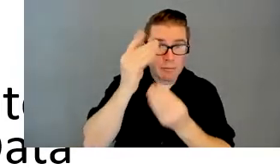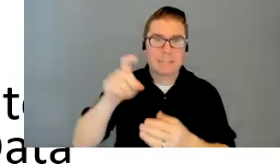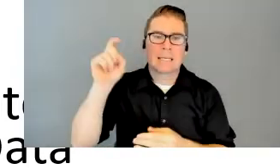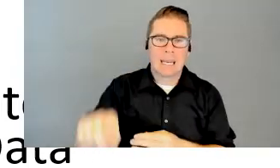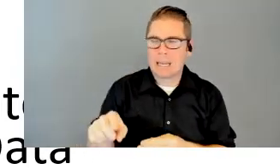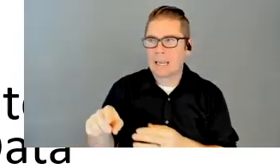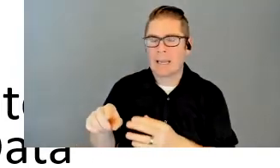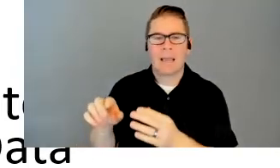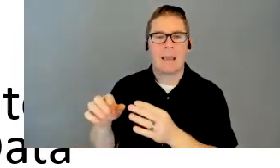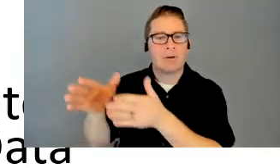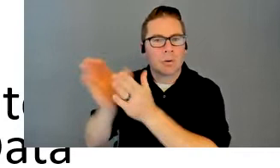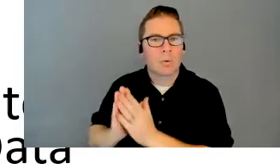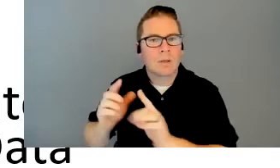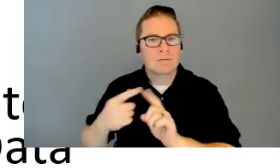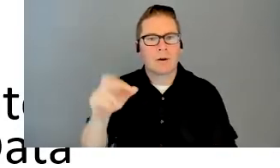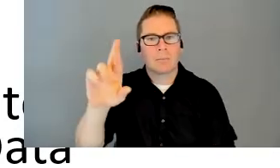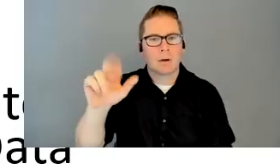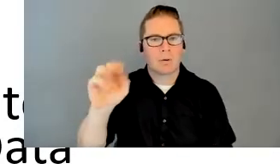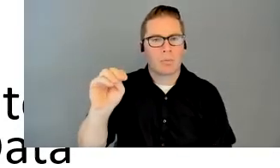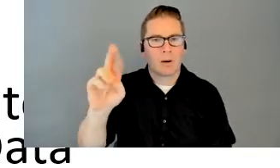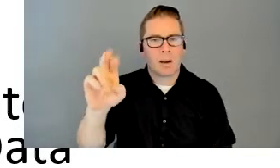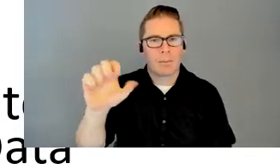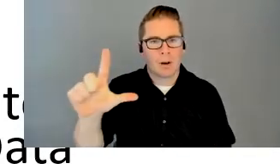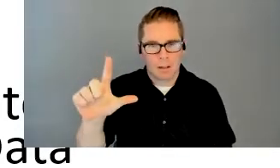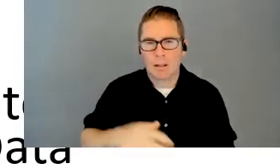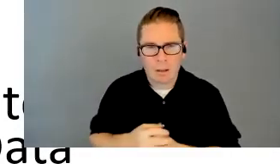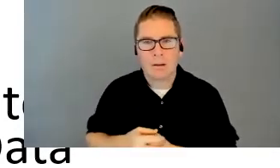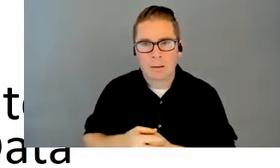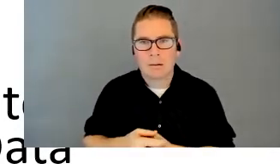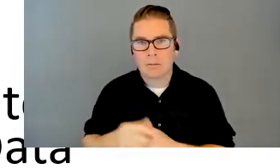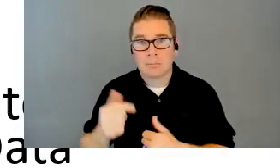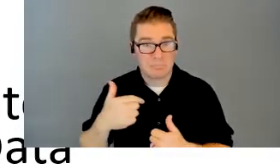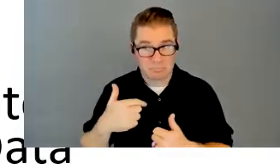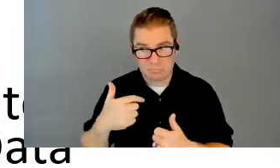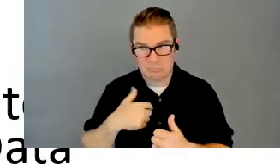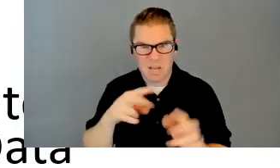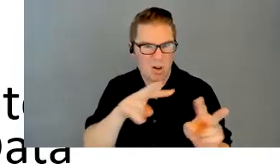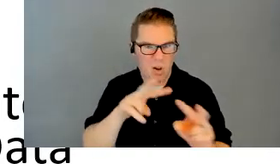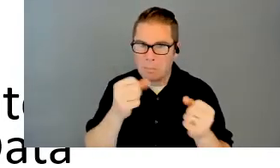I've gone through syllabus review so many times, but if it shows an equity gap, it doesn't mean you're racist.